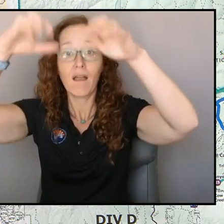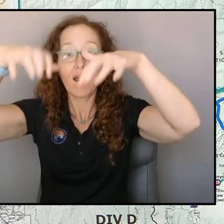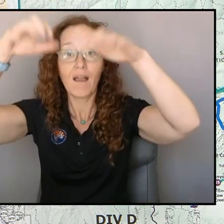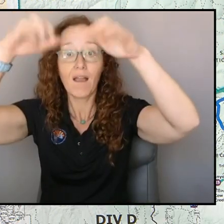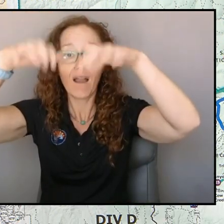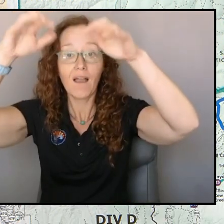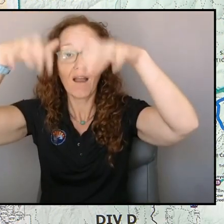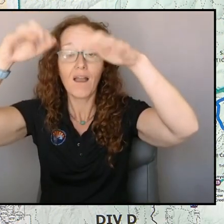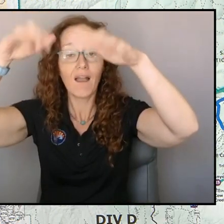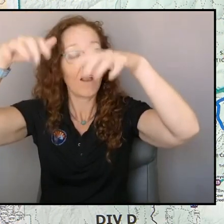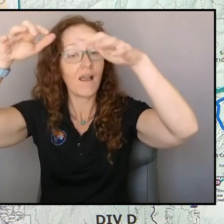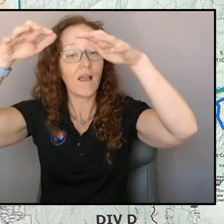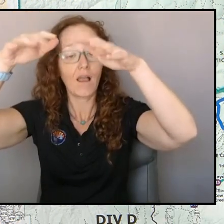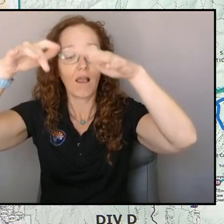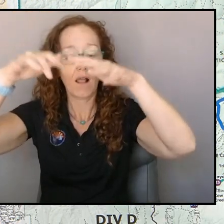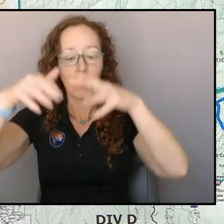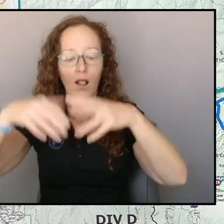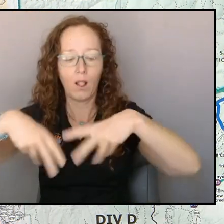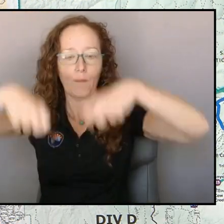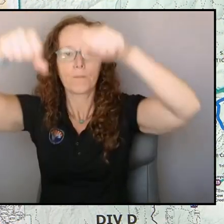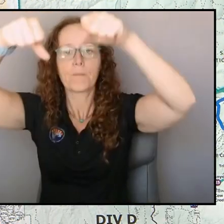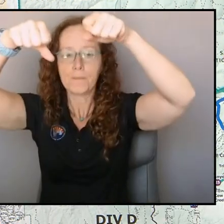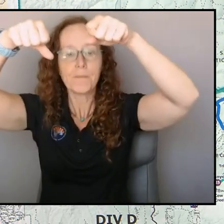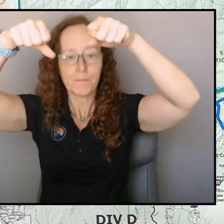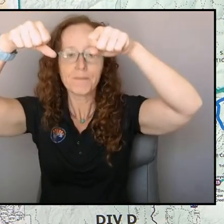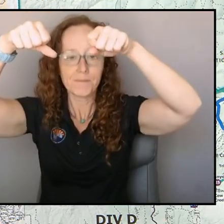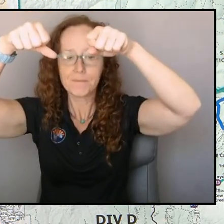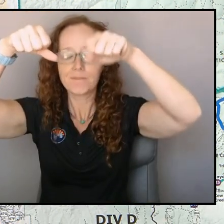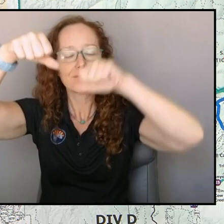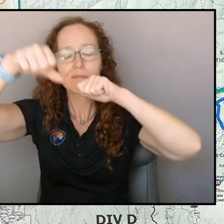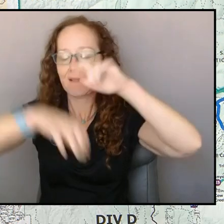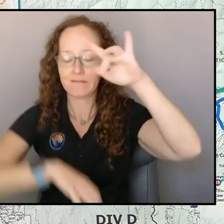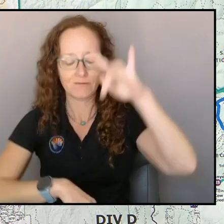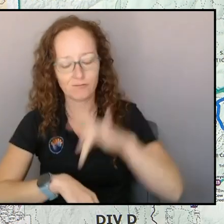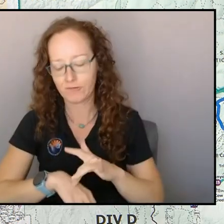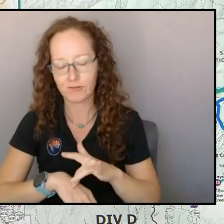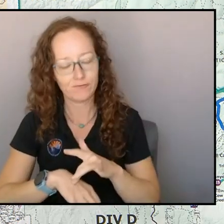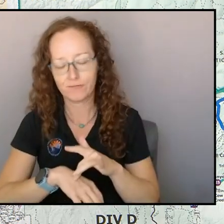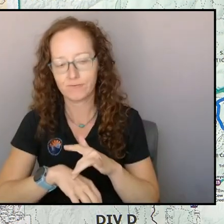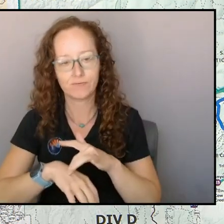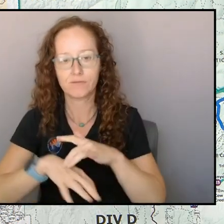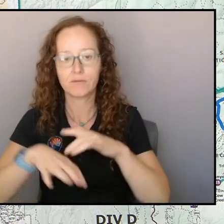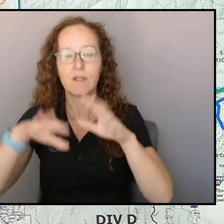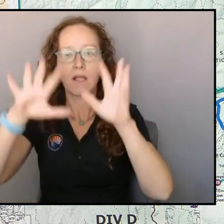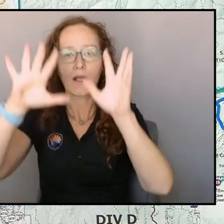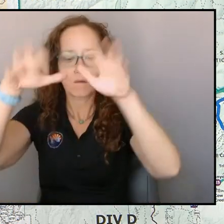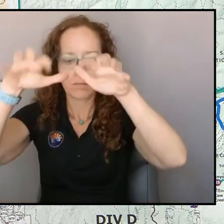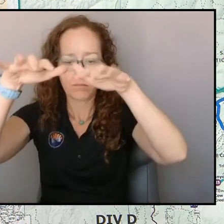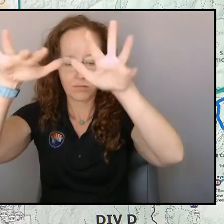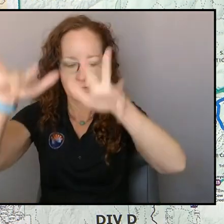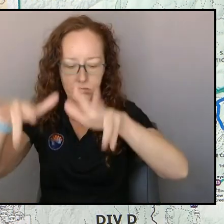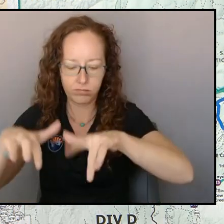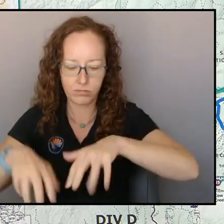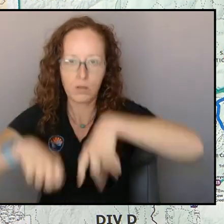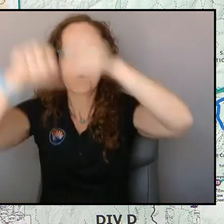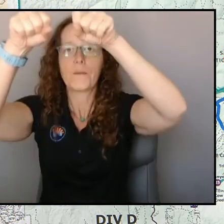and get back up and go back up into the base of the storm cloud and what that is is called: Virga. And that's Virga